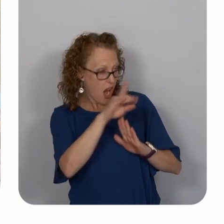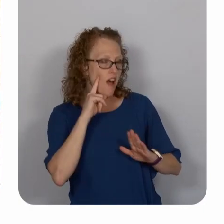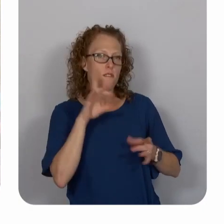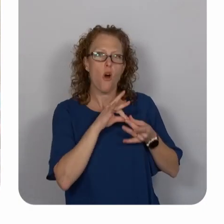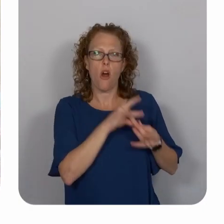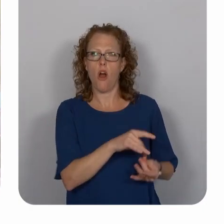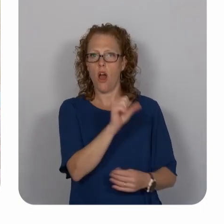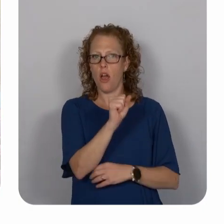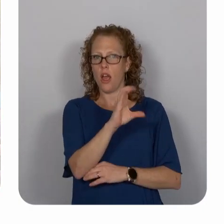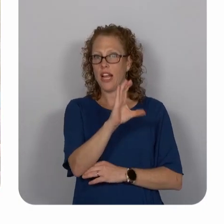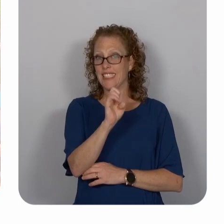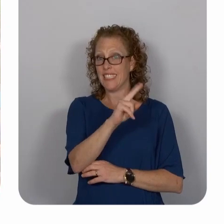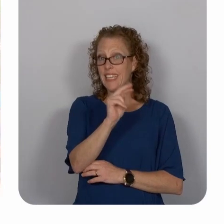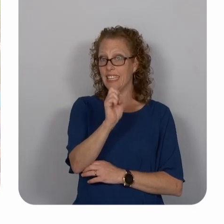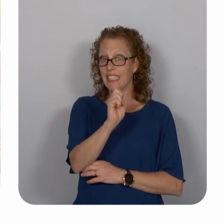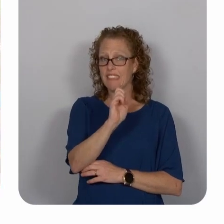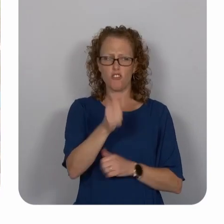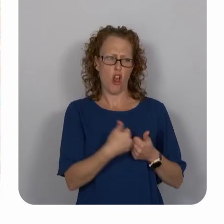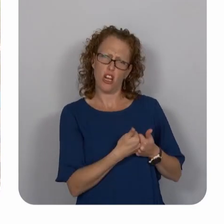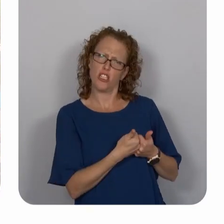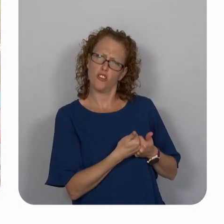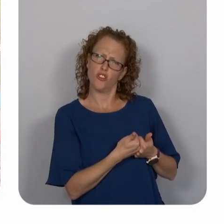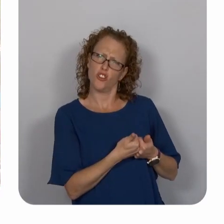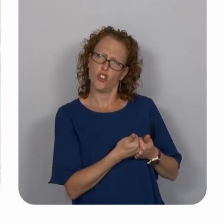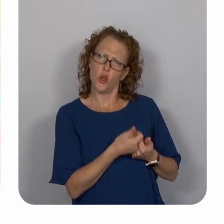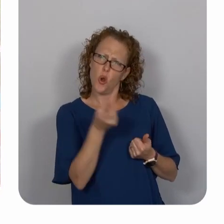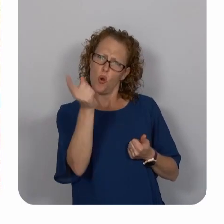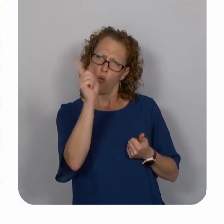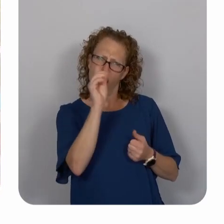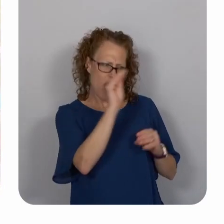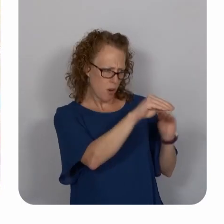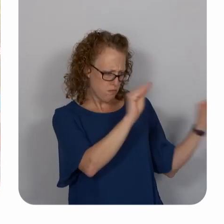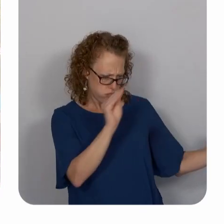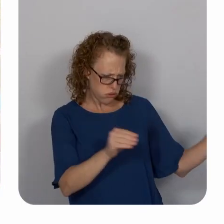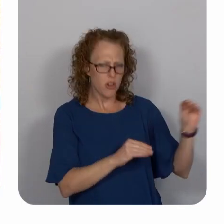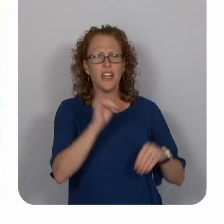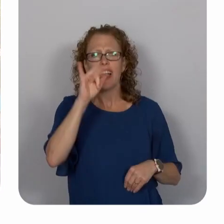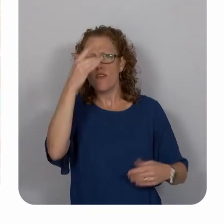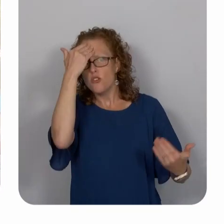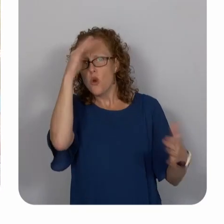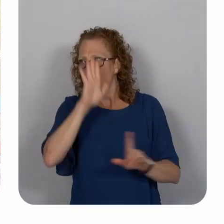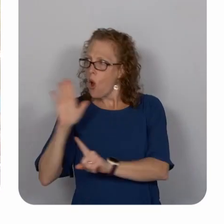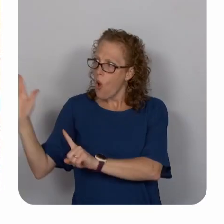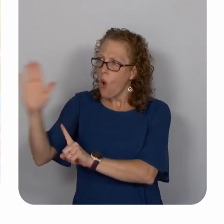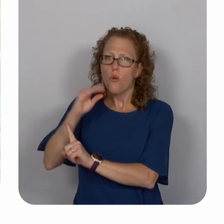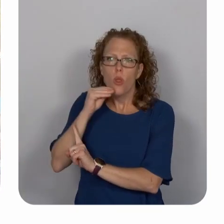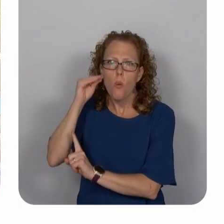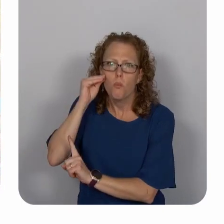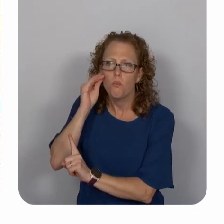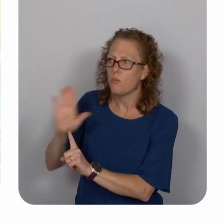Where should you place content if you don't know the user space? And how will the app look like in different spaces?